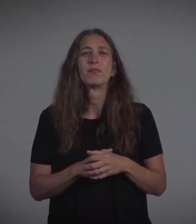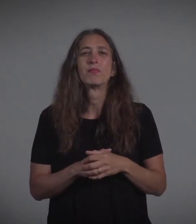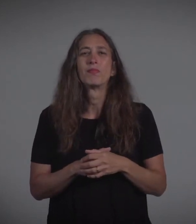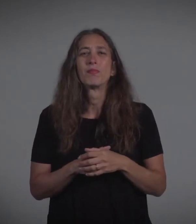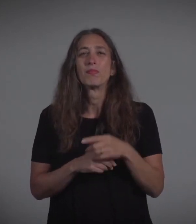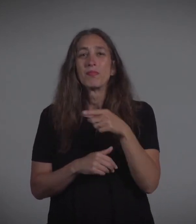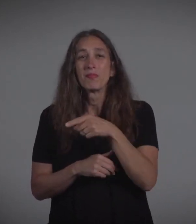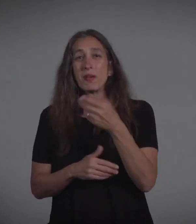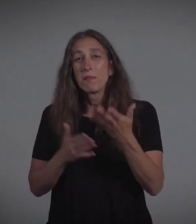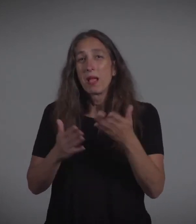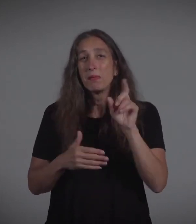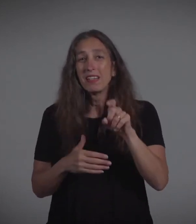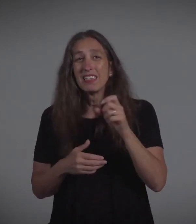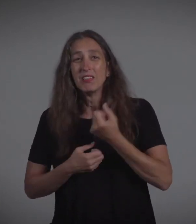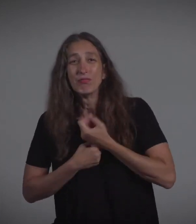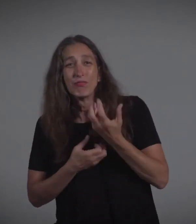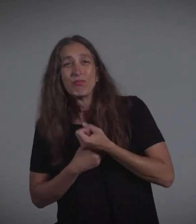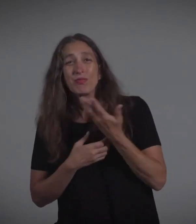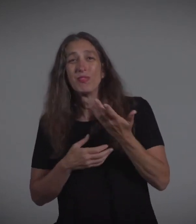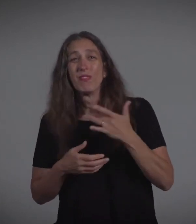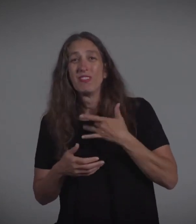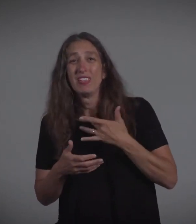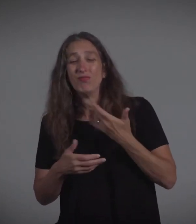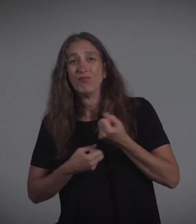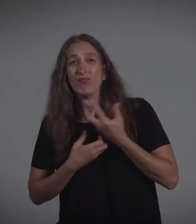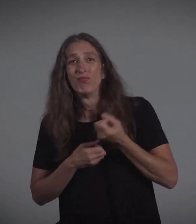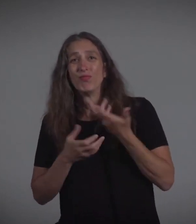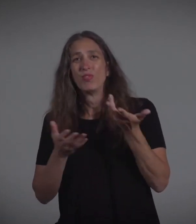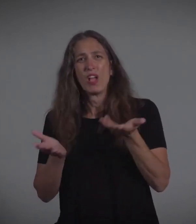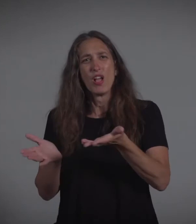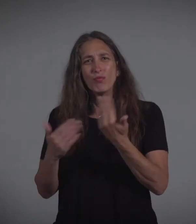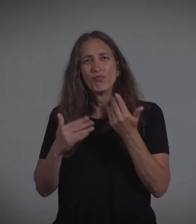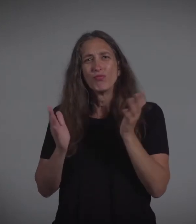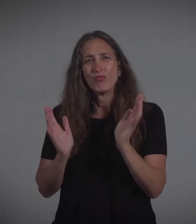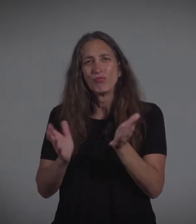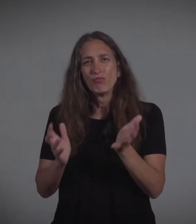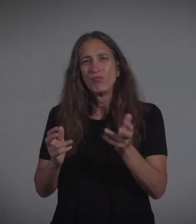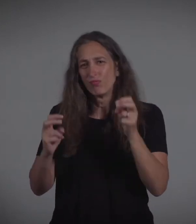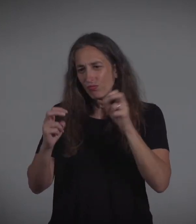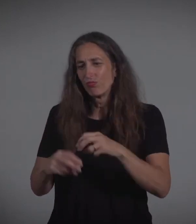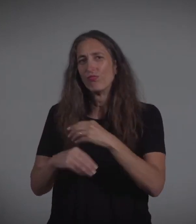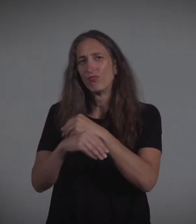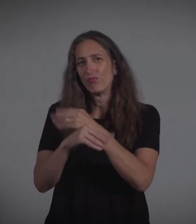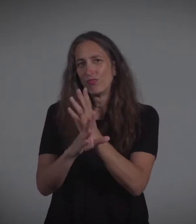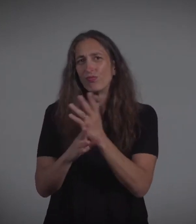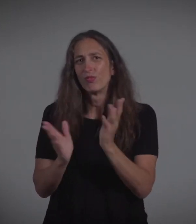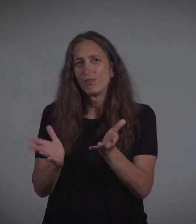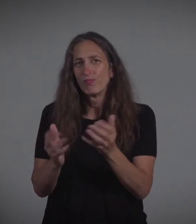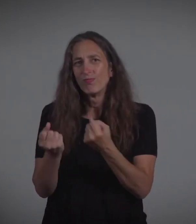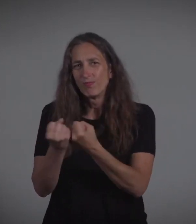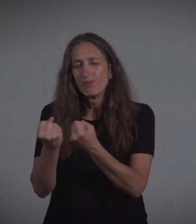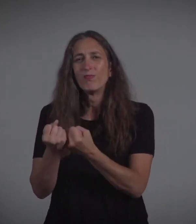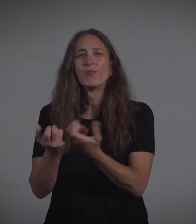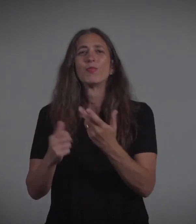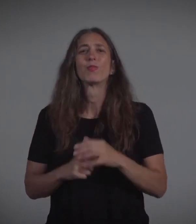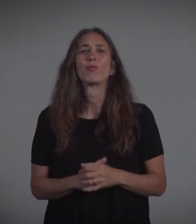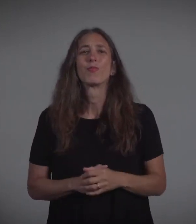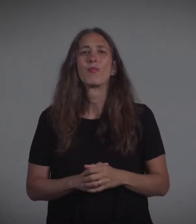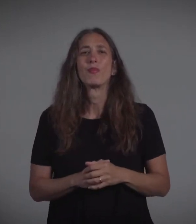Let them know you're there for them to talk to about their feelings, in person or through VP, so you can give them support.